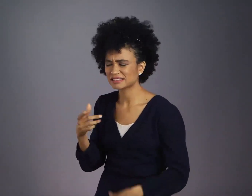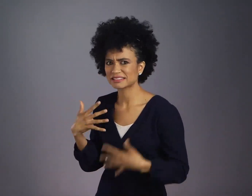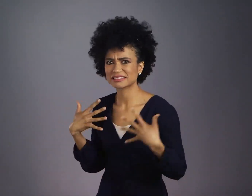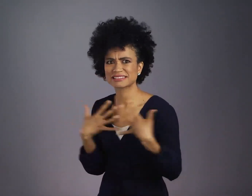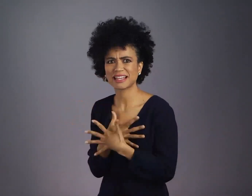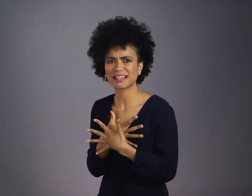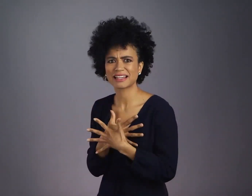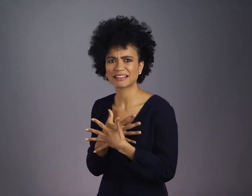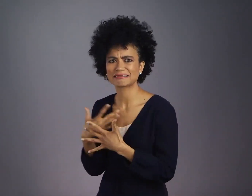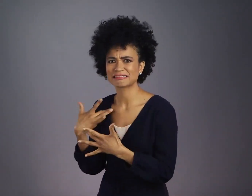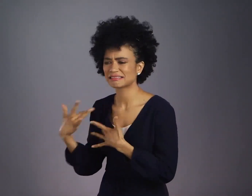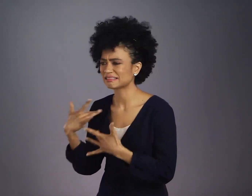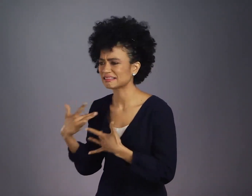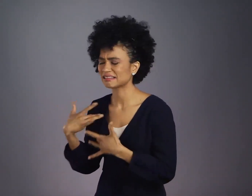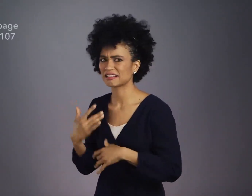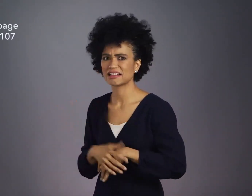these things terrified and distracted us.